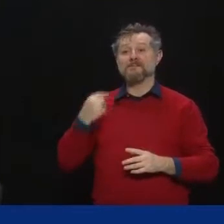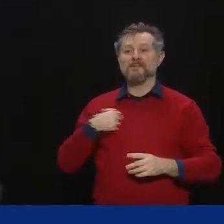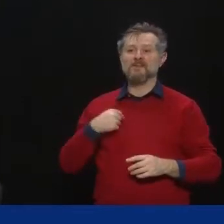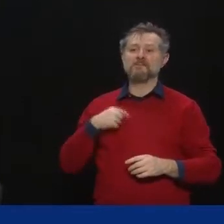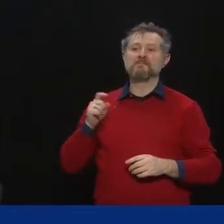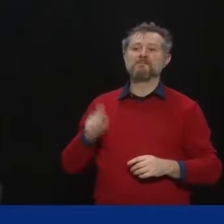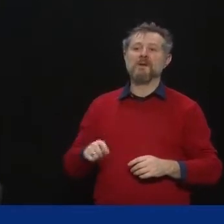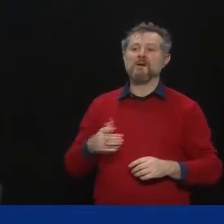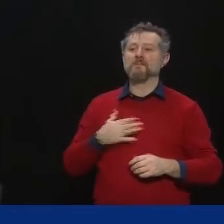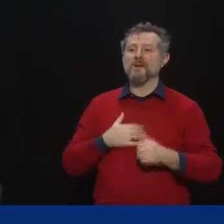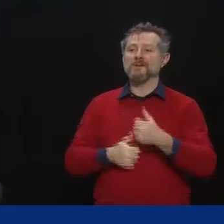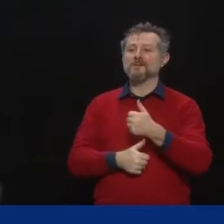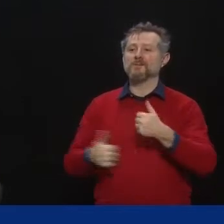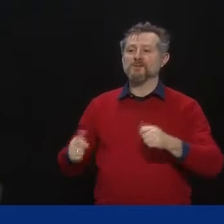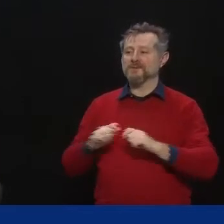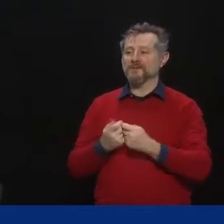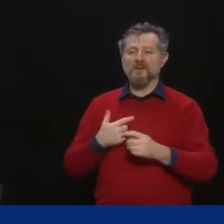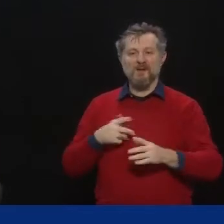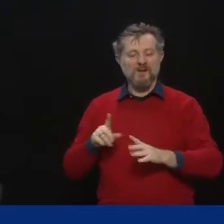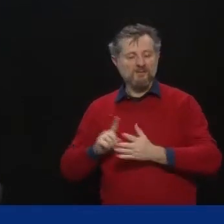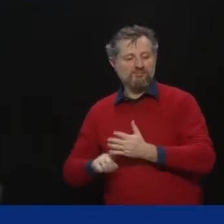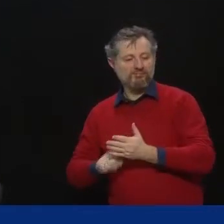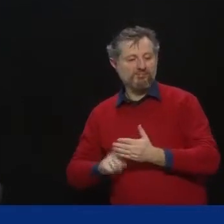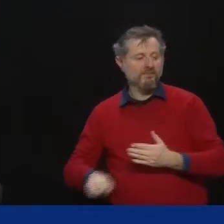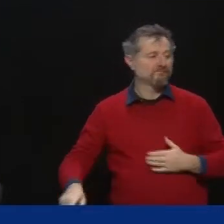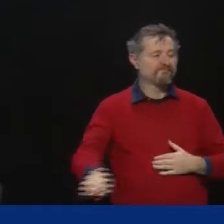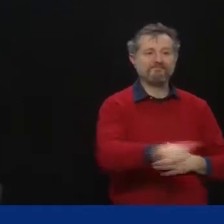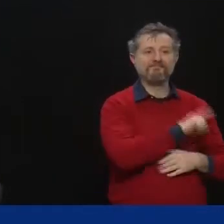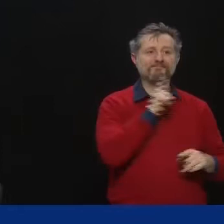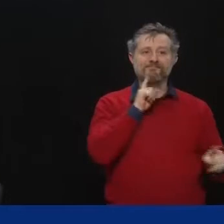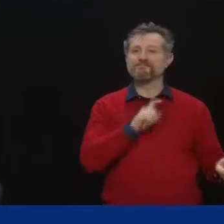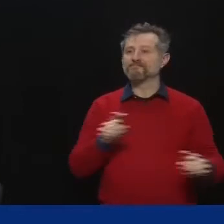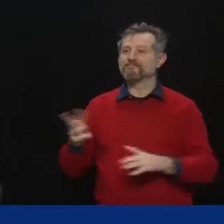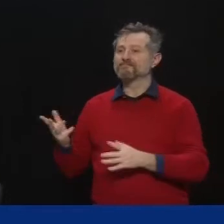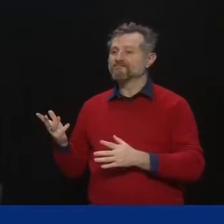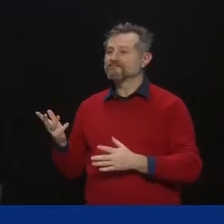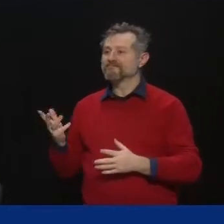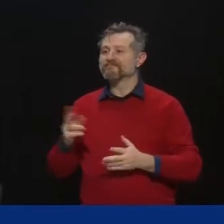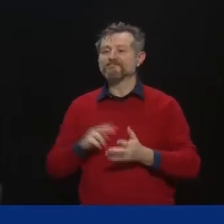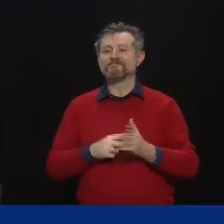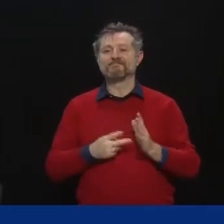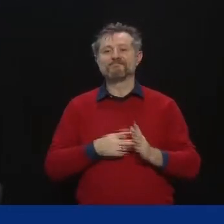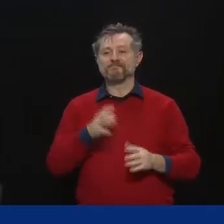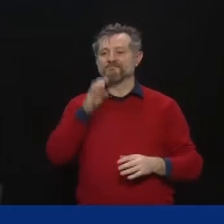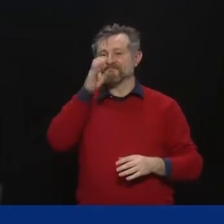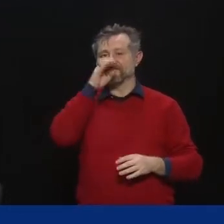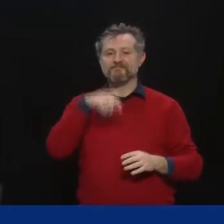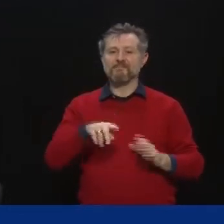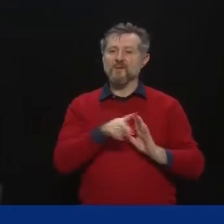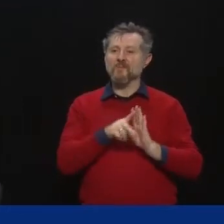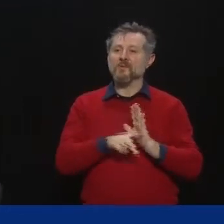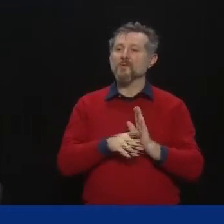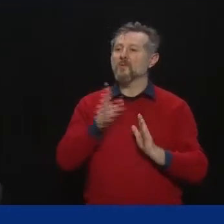JOINING US. SHE HAS TESTED POSITIVE DURING A COVID RAPID TEST. EVERYONE WHO SEES ME IS TESTED